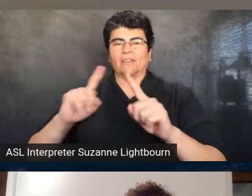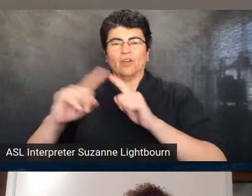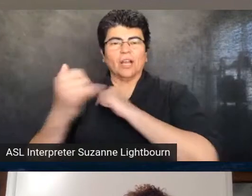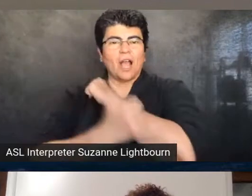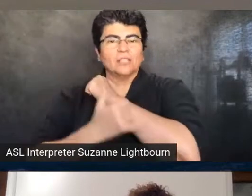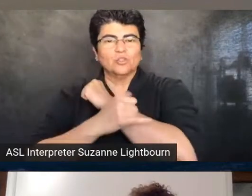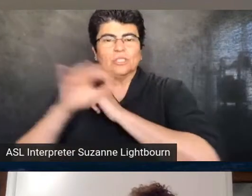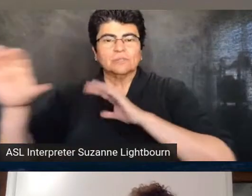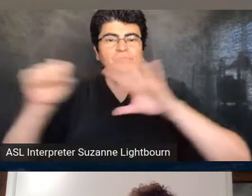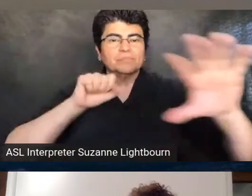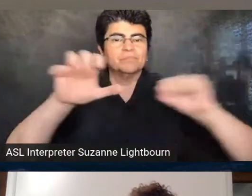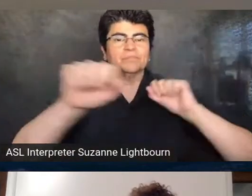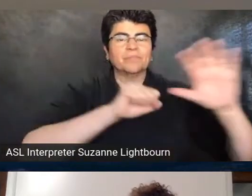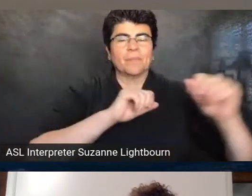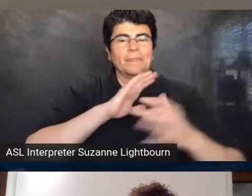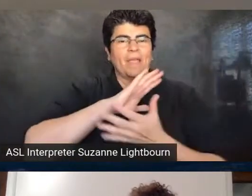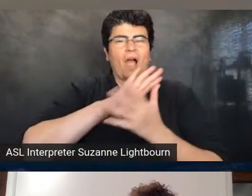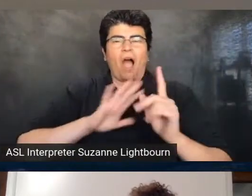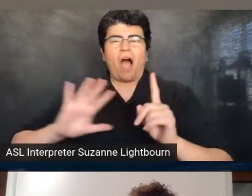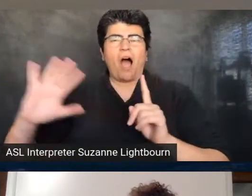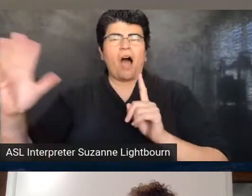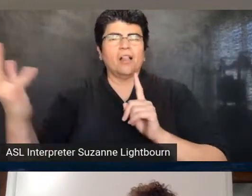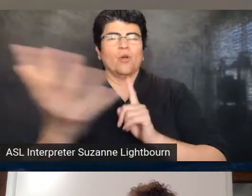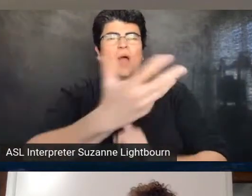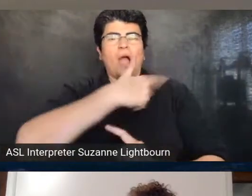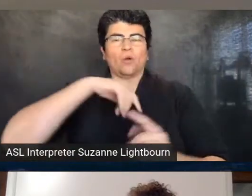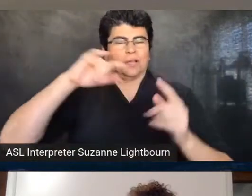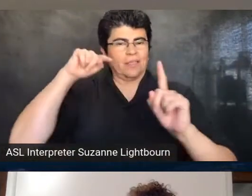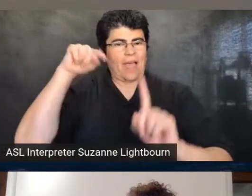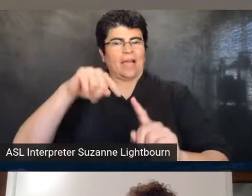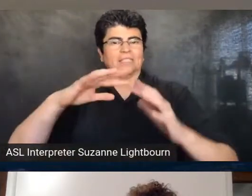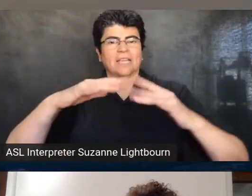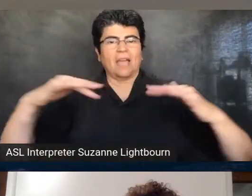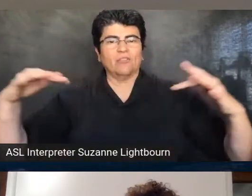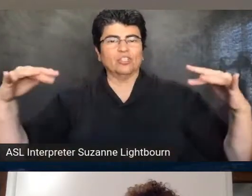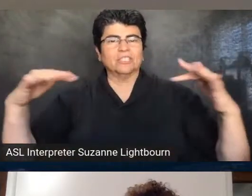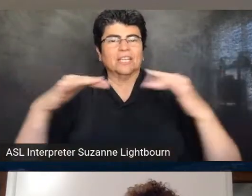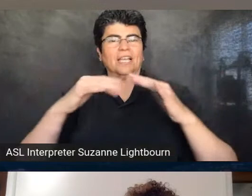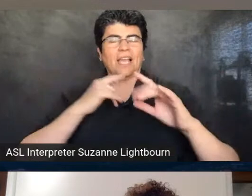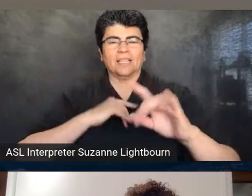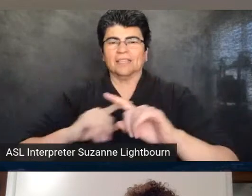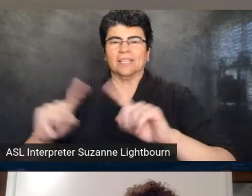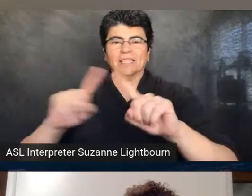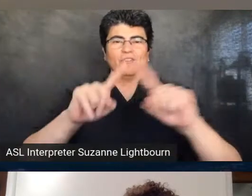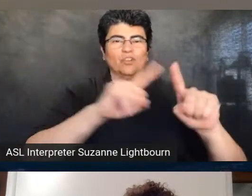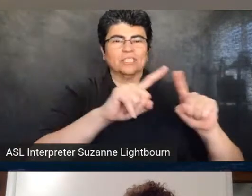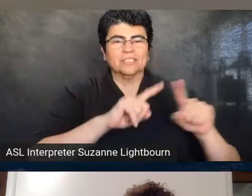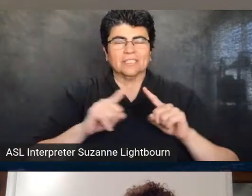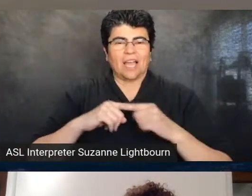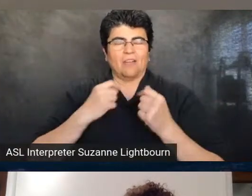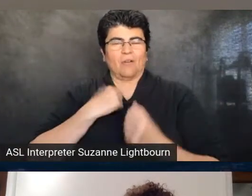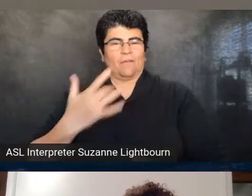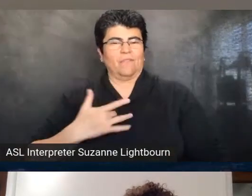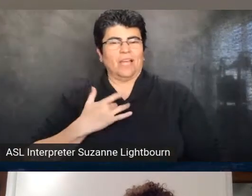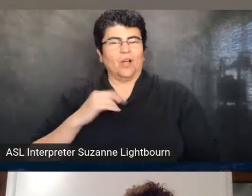it's all around the diversity of us and the difference of us that gives us such richness in our lives,